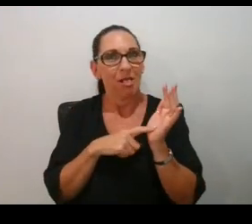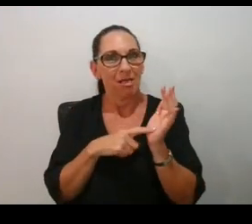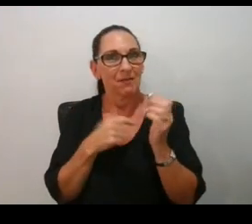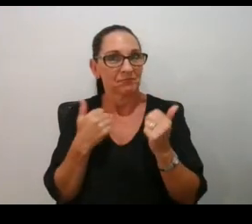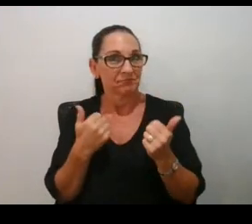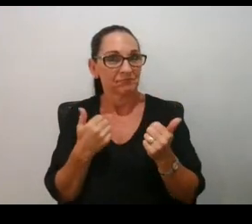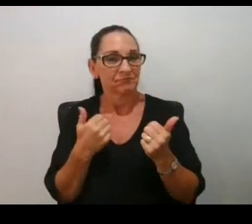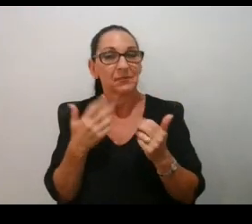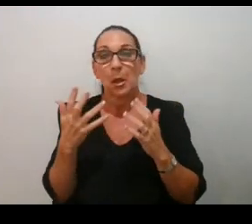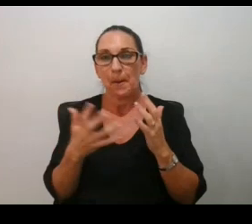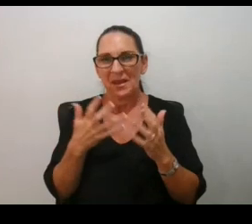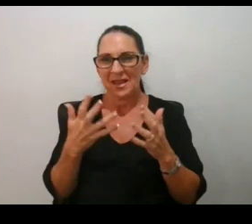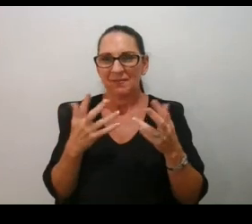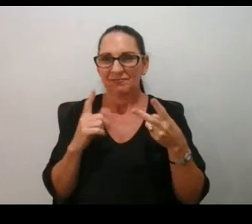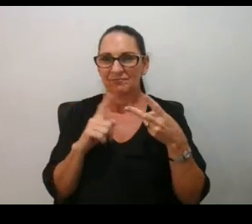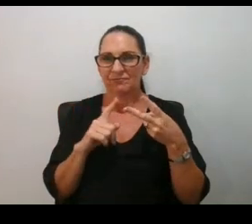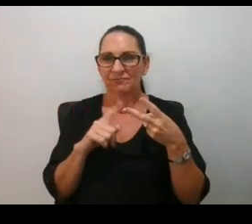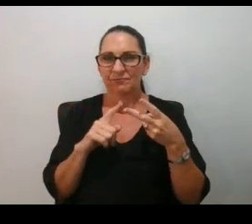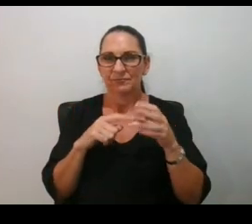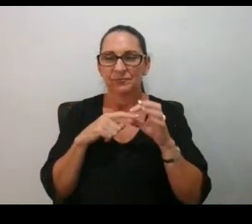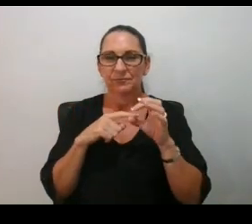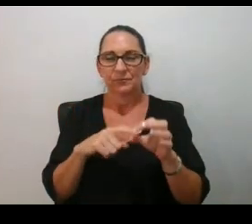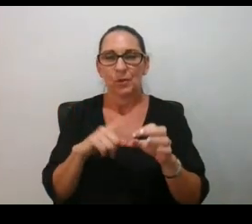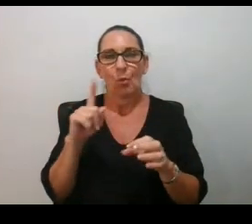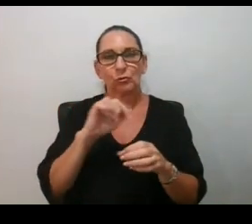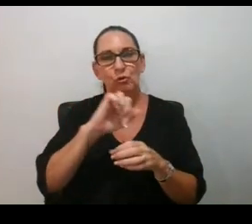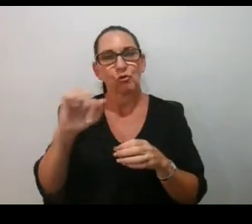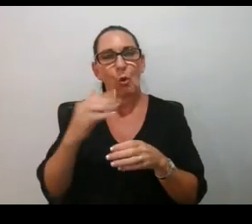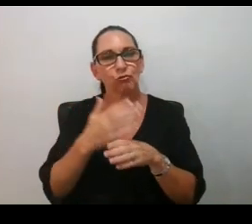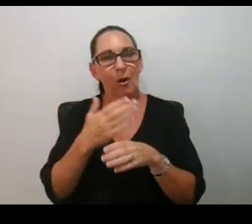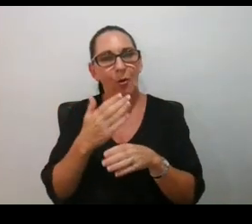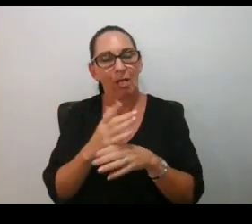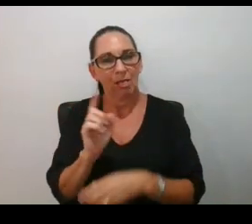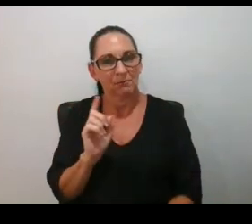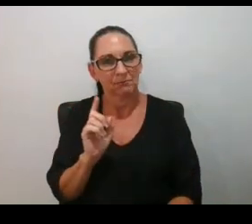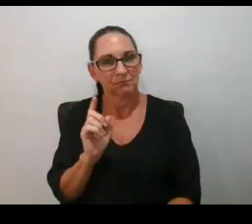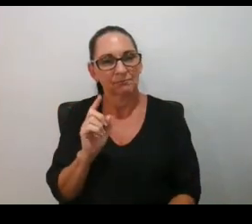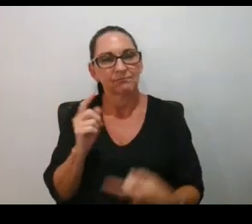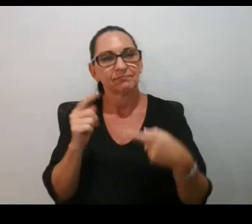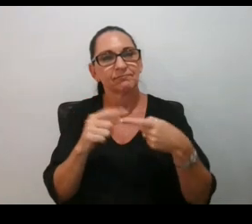is what is your role so I'll just launch that for you now so the options are support worker